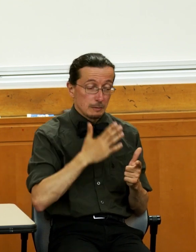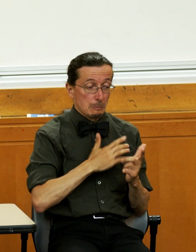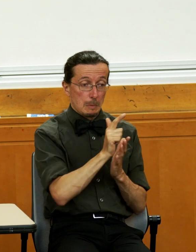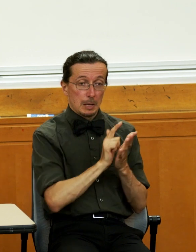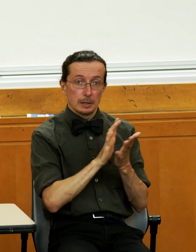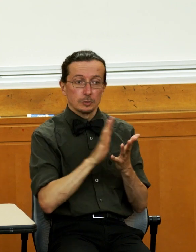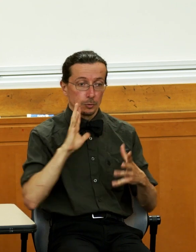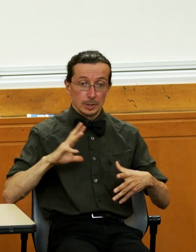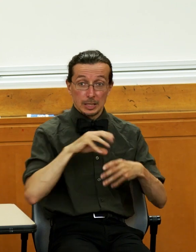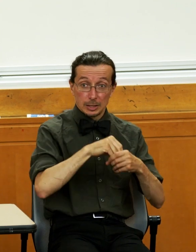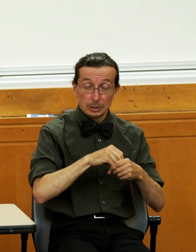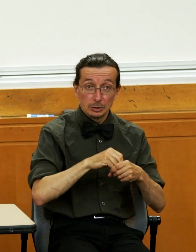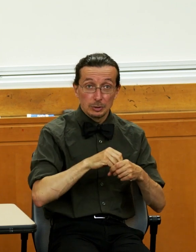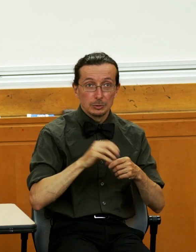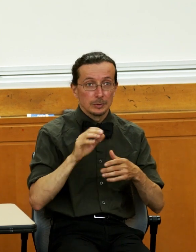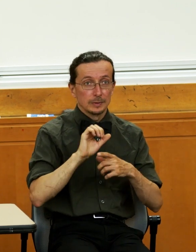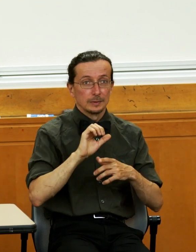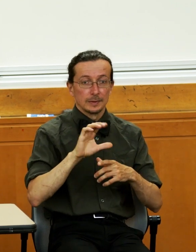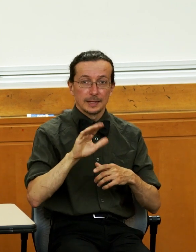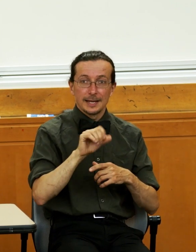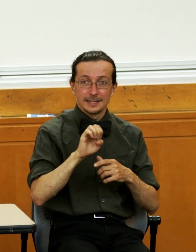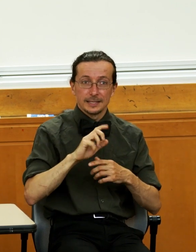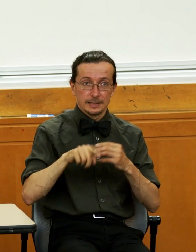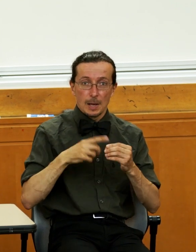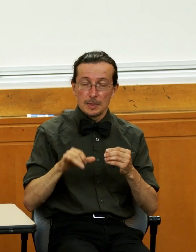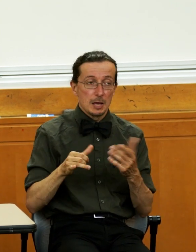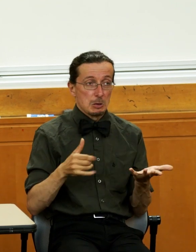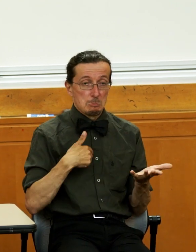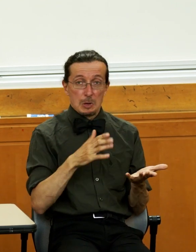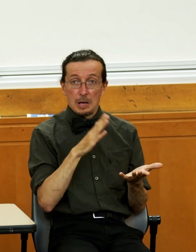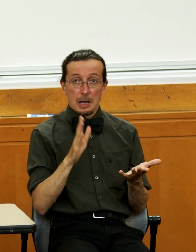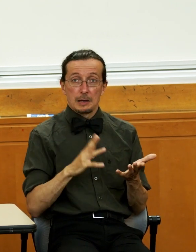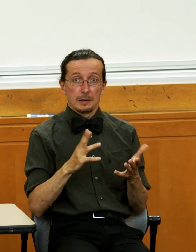I had never officially litigated a case under the Americans with Disabilities Act, or the ADA, until